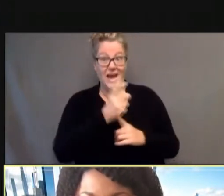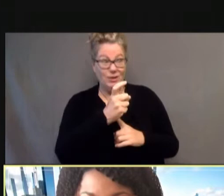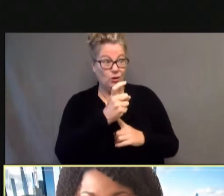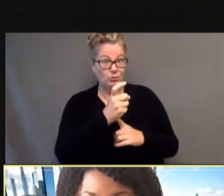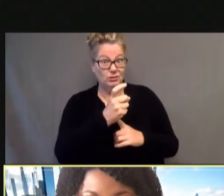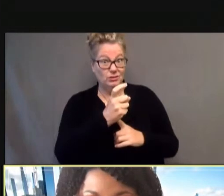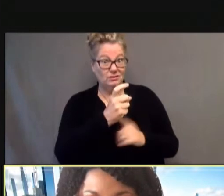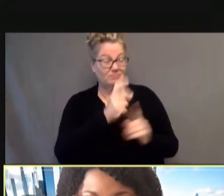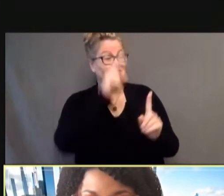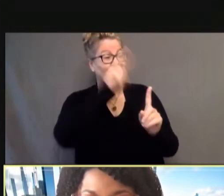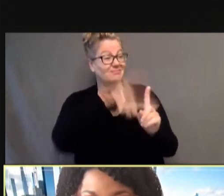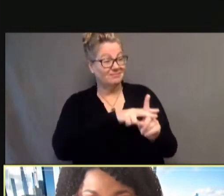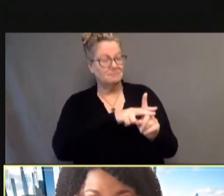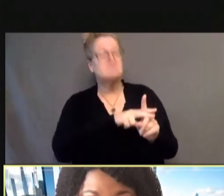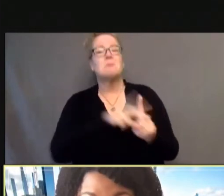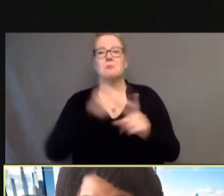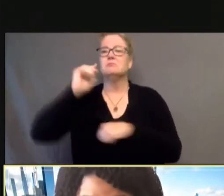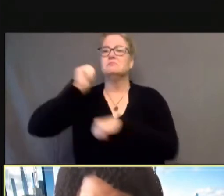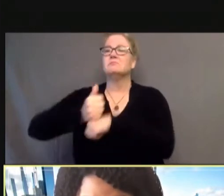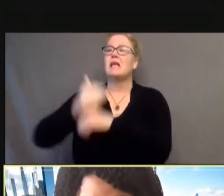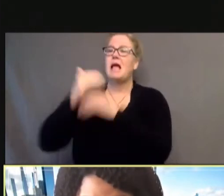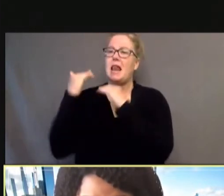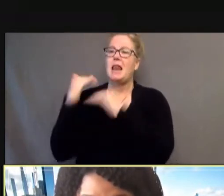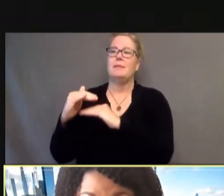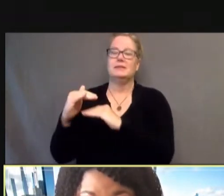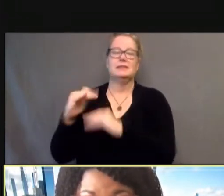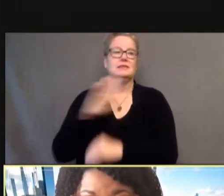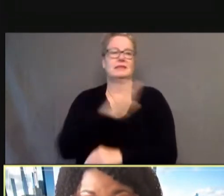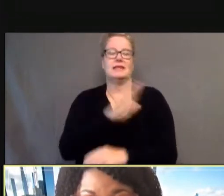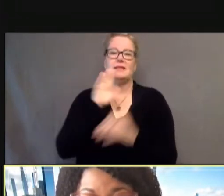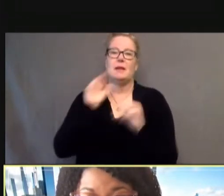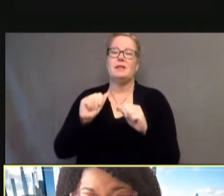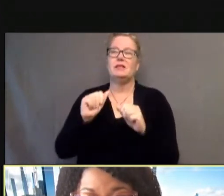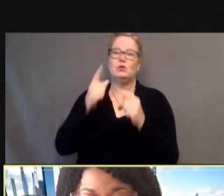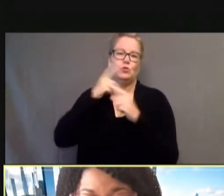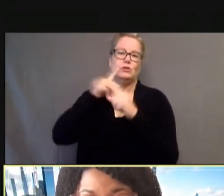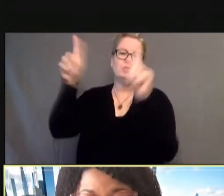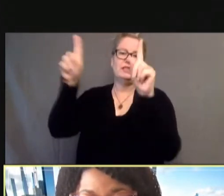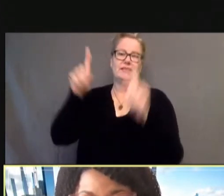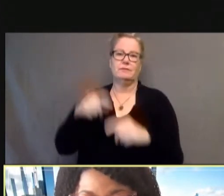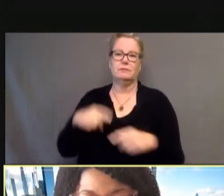what they believe my brother was capable of achieving in life. So I noticed even at that